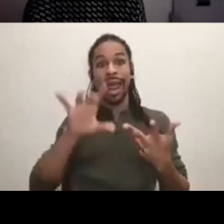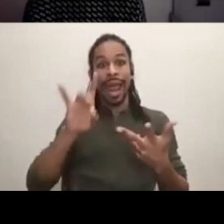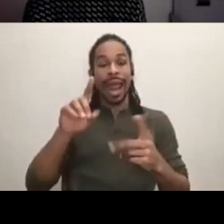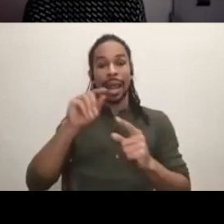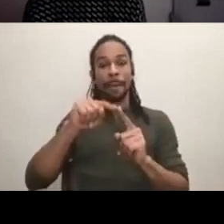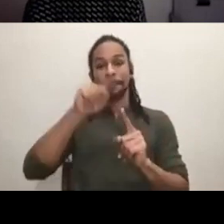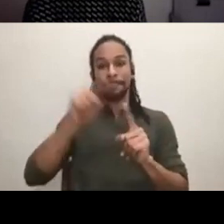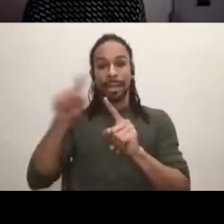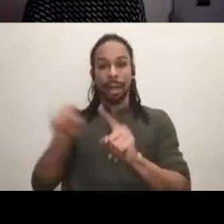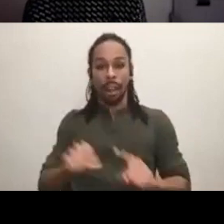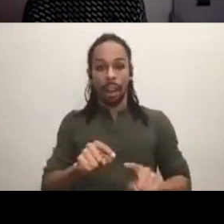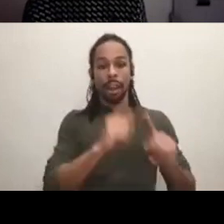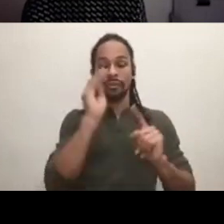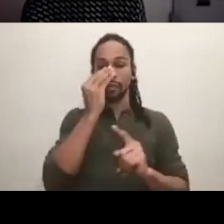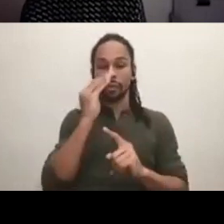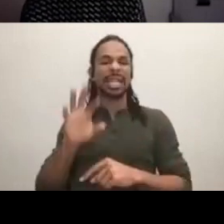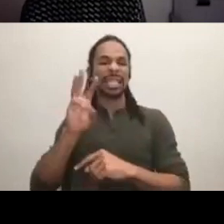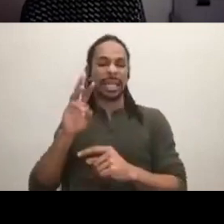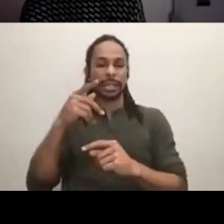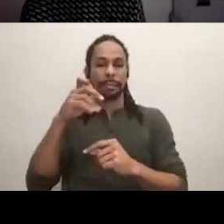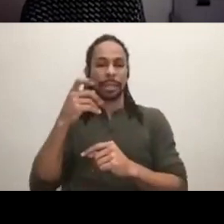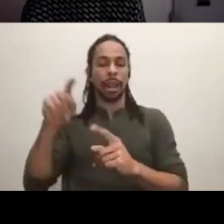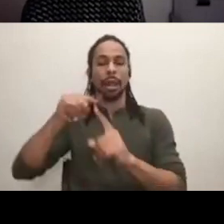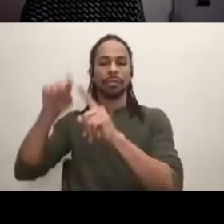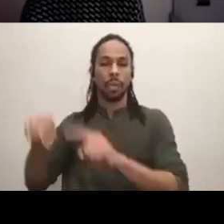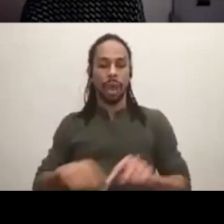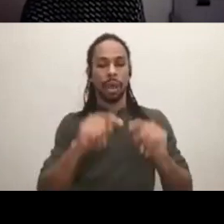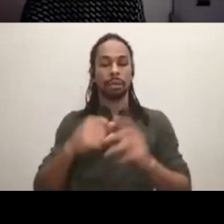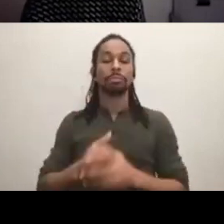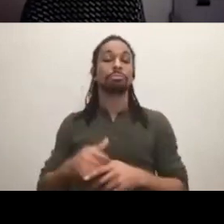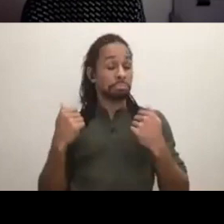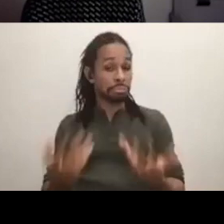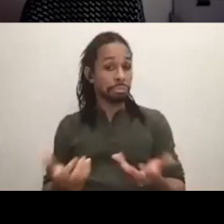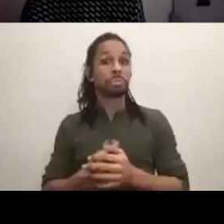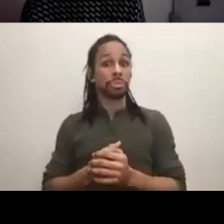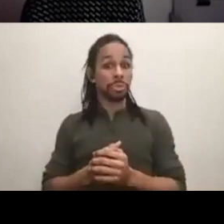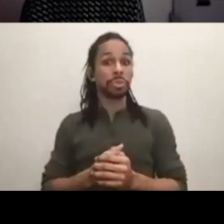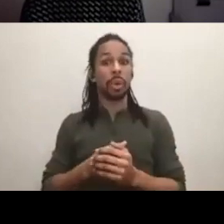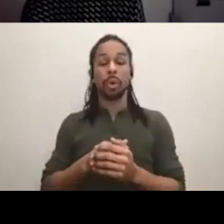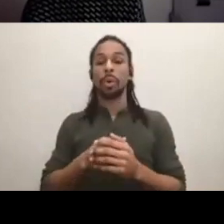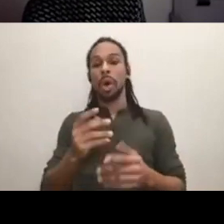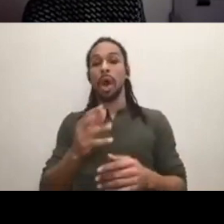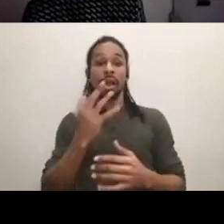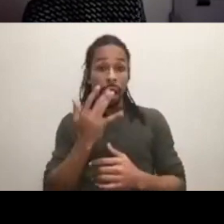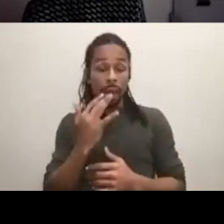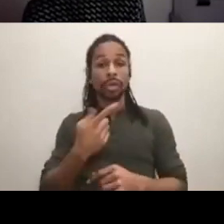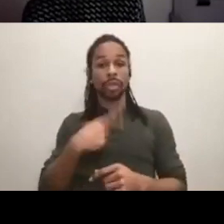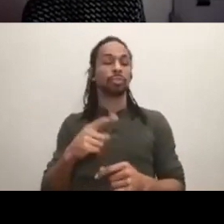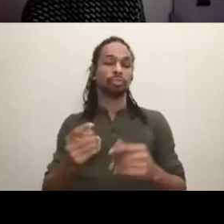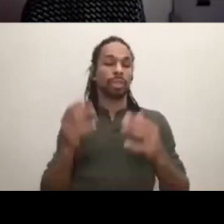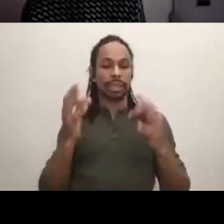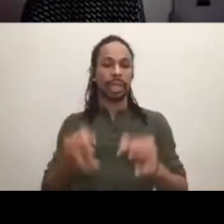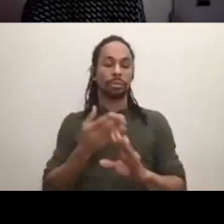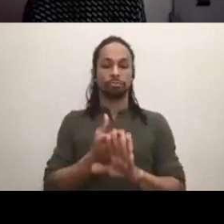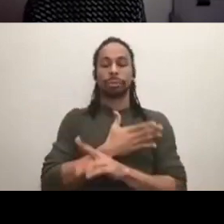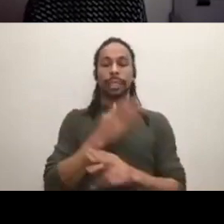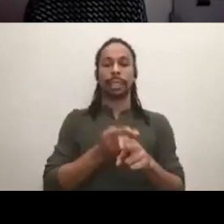descriptions." Cool, so we have -- we made it to the potluck